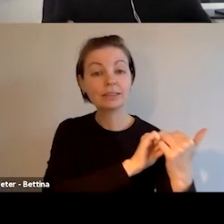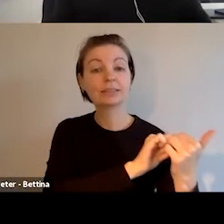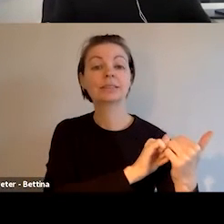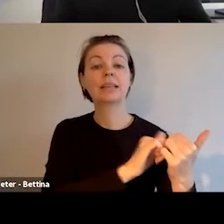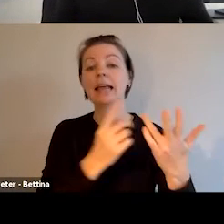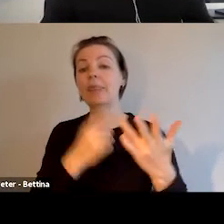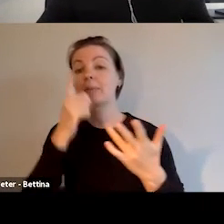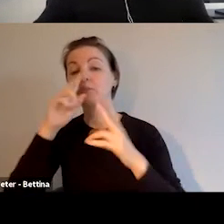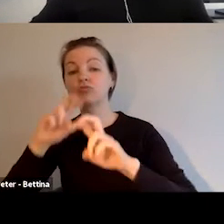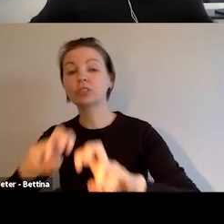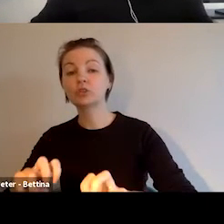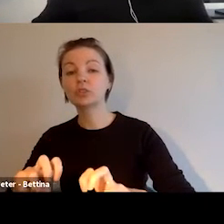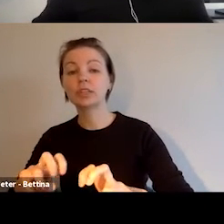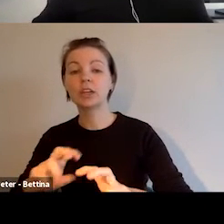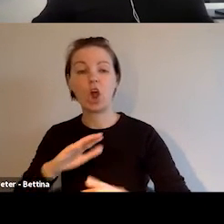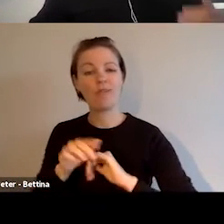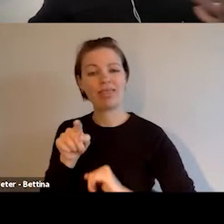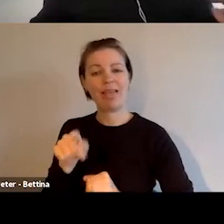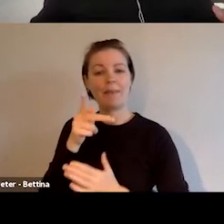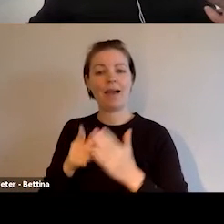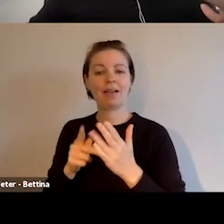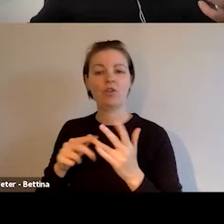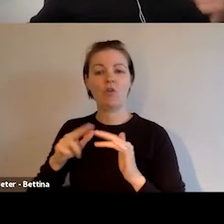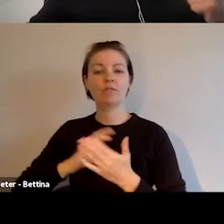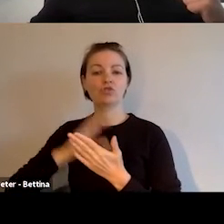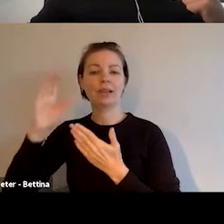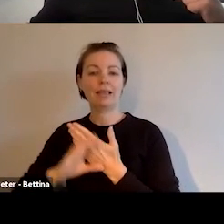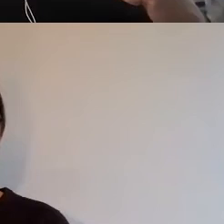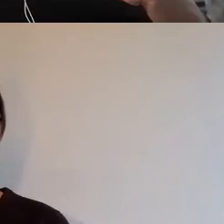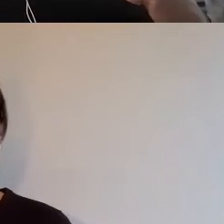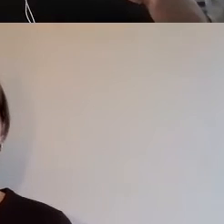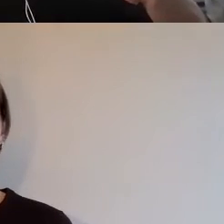And so at this point going to hand it over to Greg who is going to talk